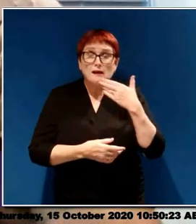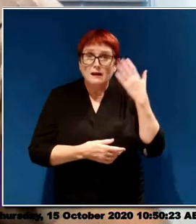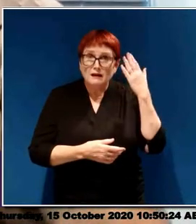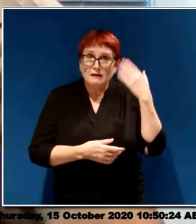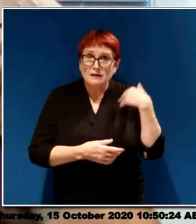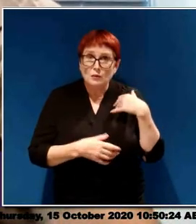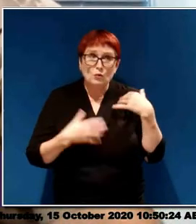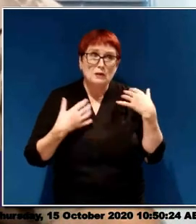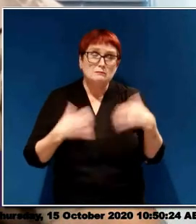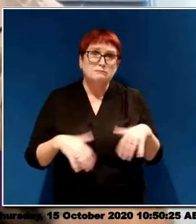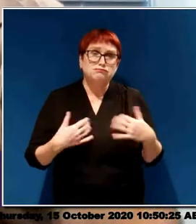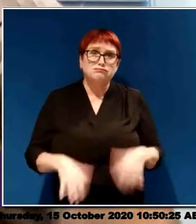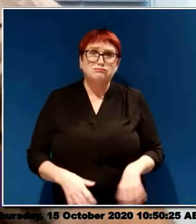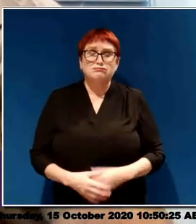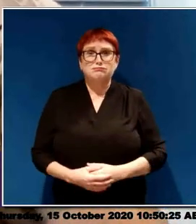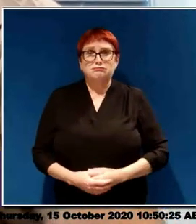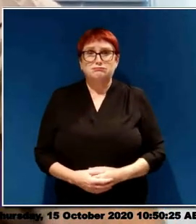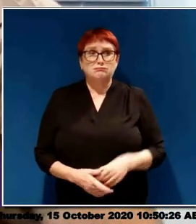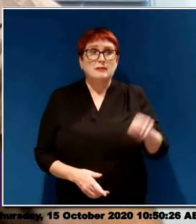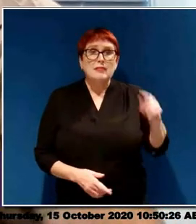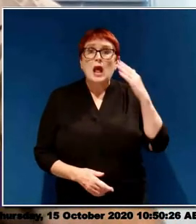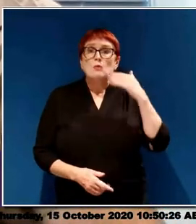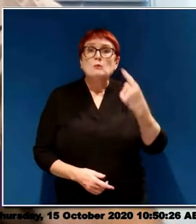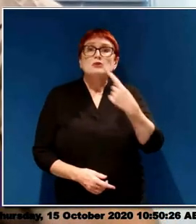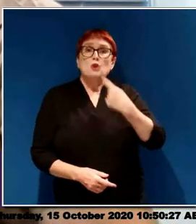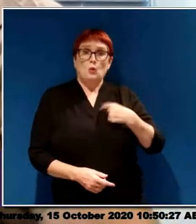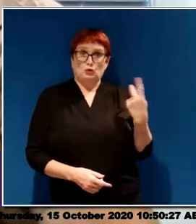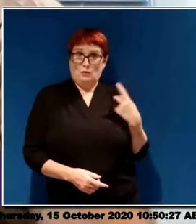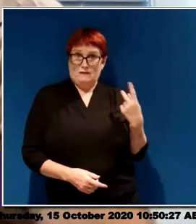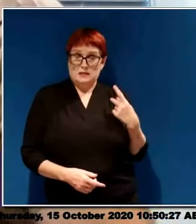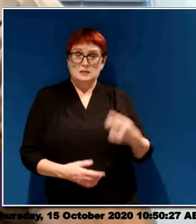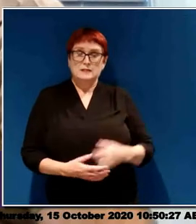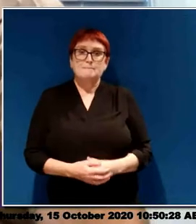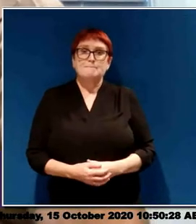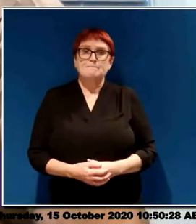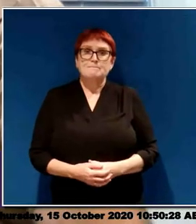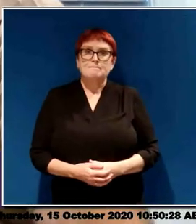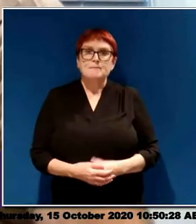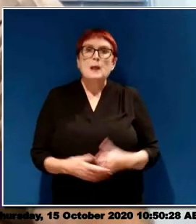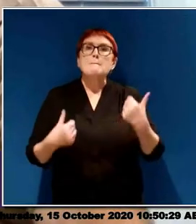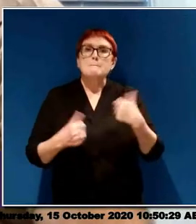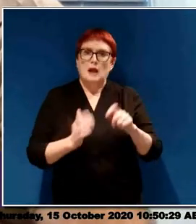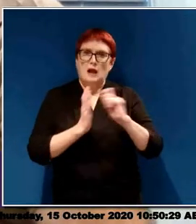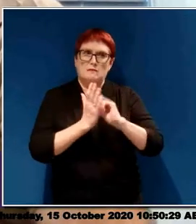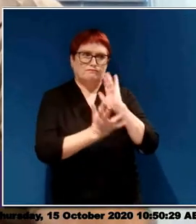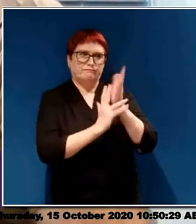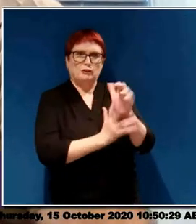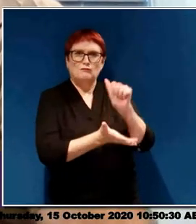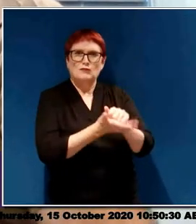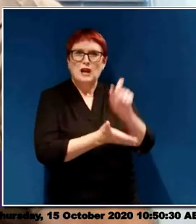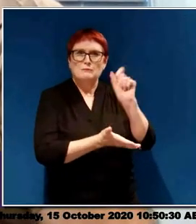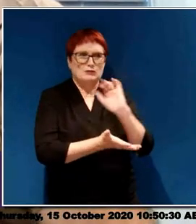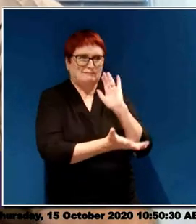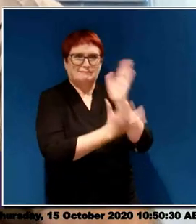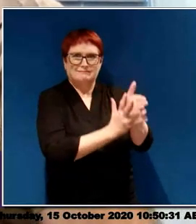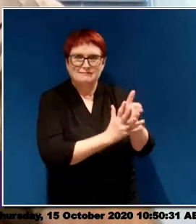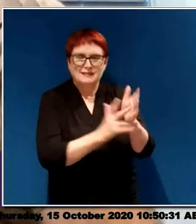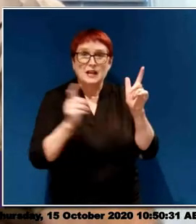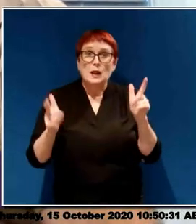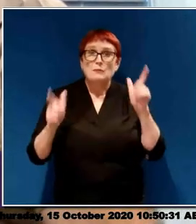She told us I sent the letter to the right person, which was apparently Premier Campbell Newman at the time.